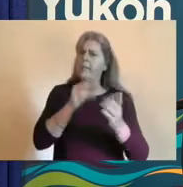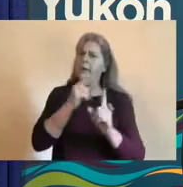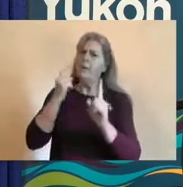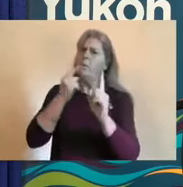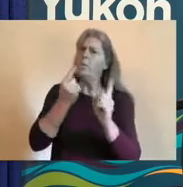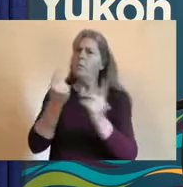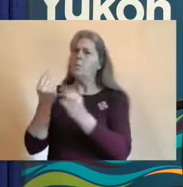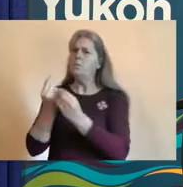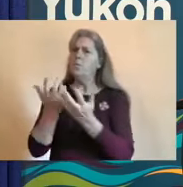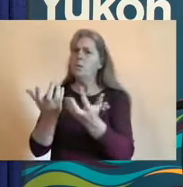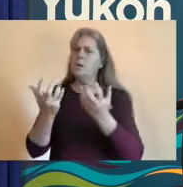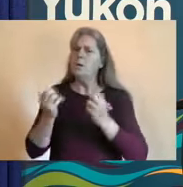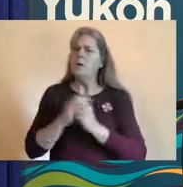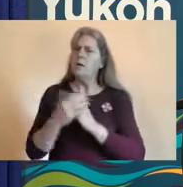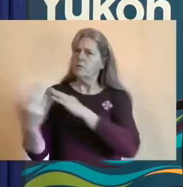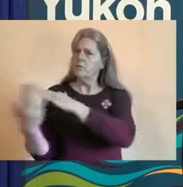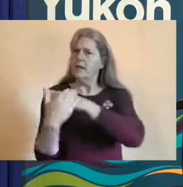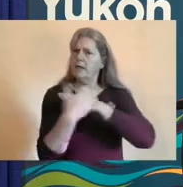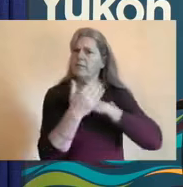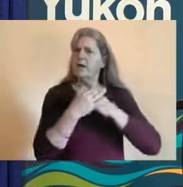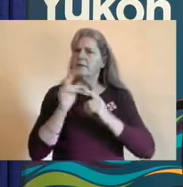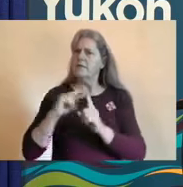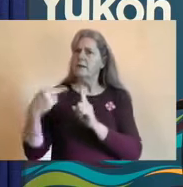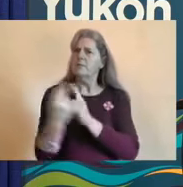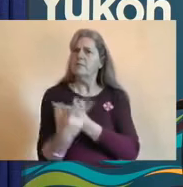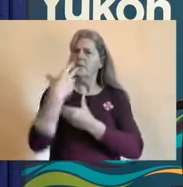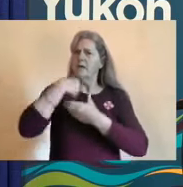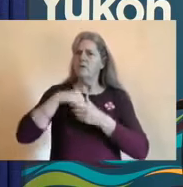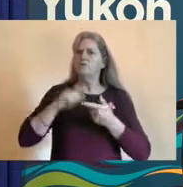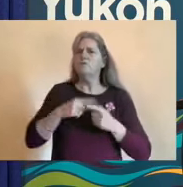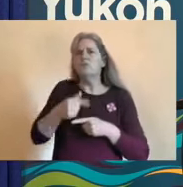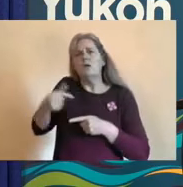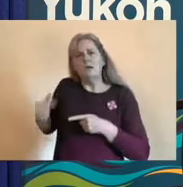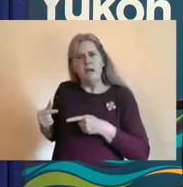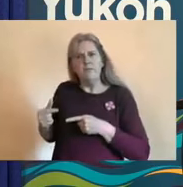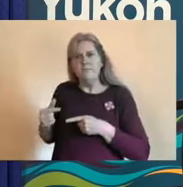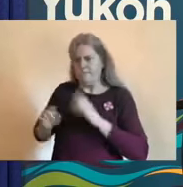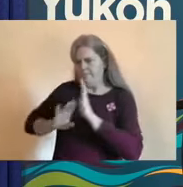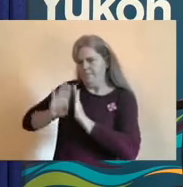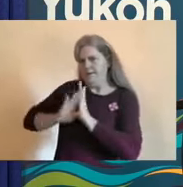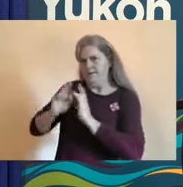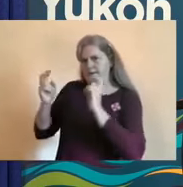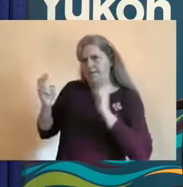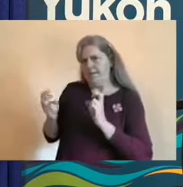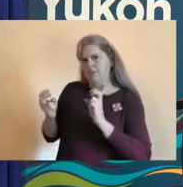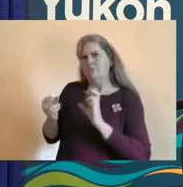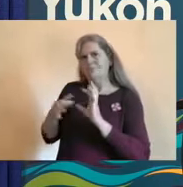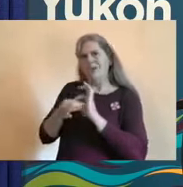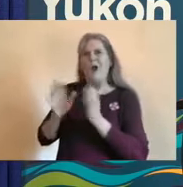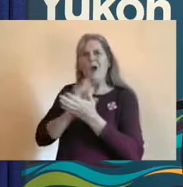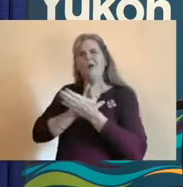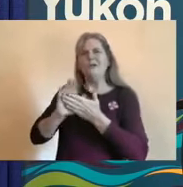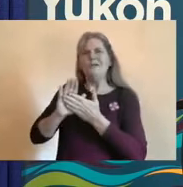providing advice and perspectives to the Government of Yukon on issues related to our clean future strategy.